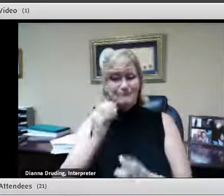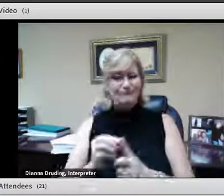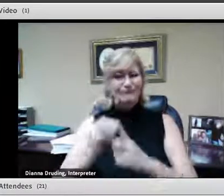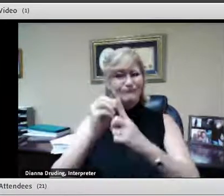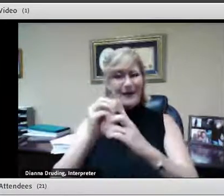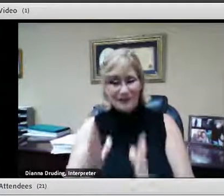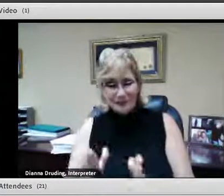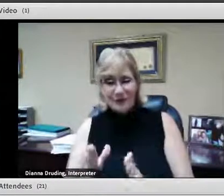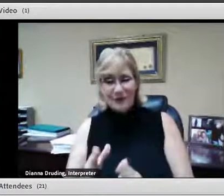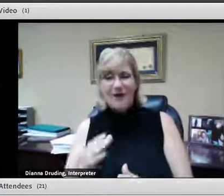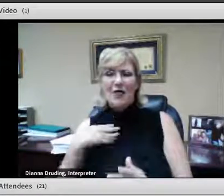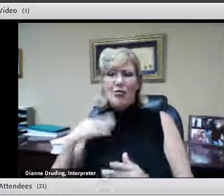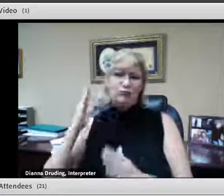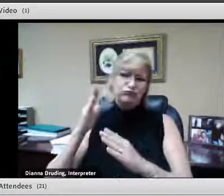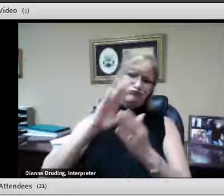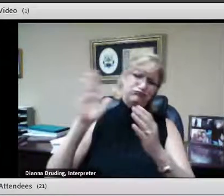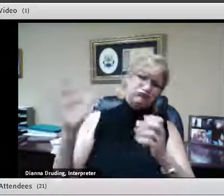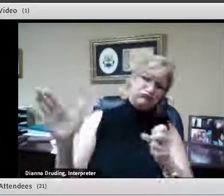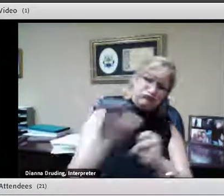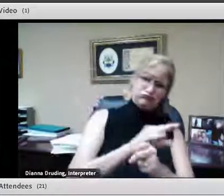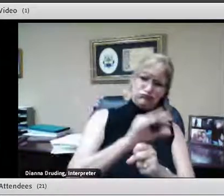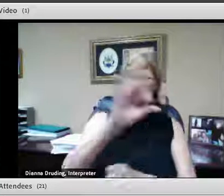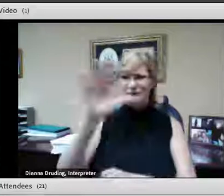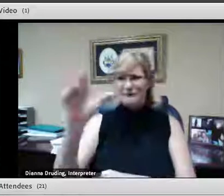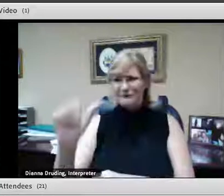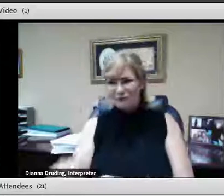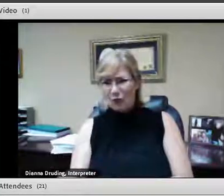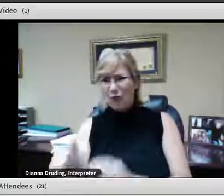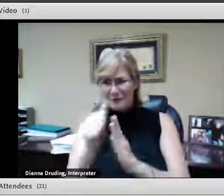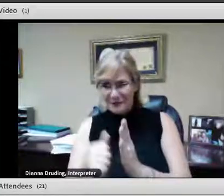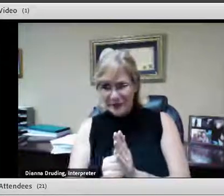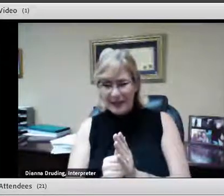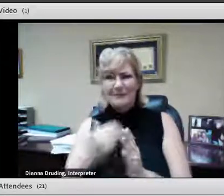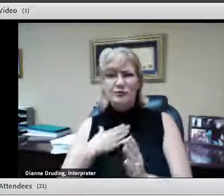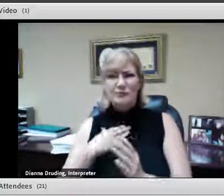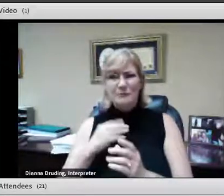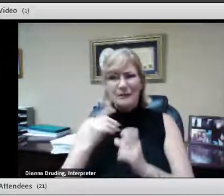Throughout the state of Florida, she has been contributing to assessment projects